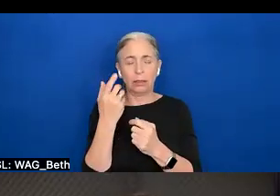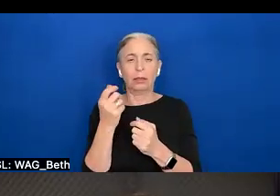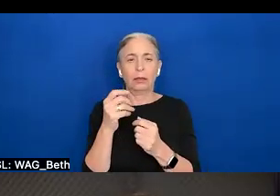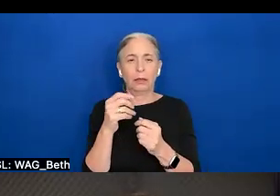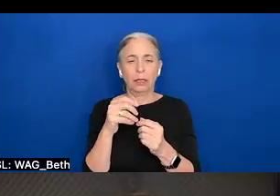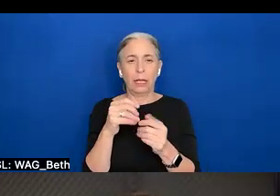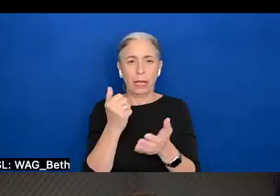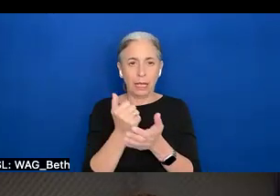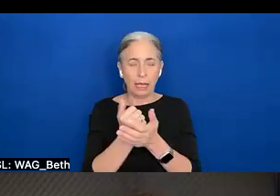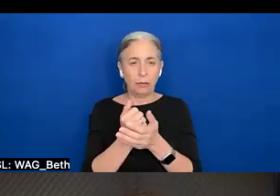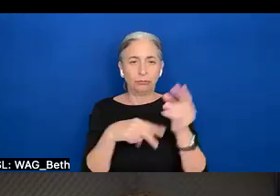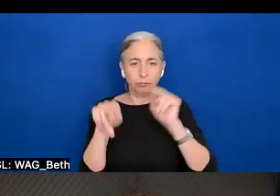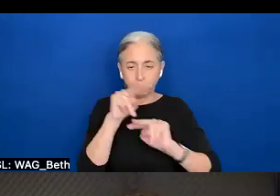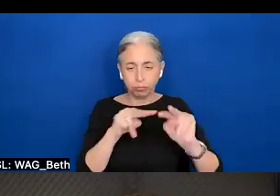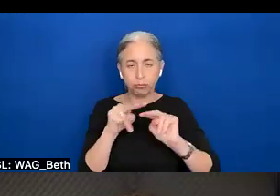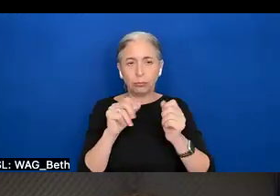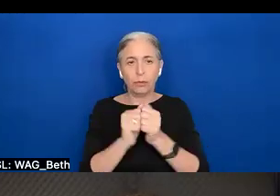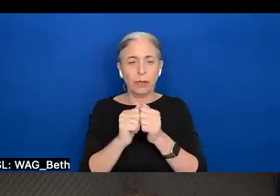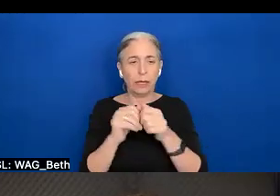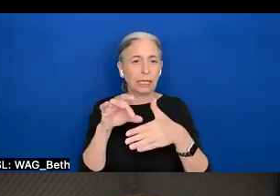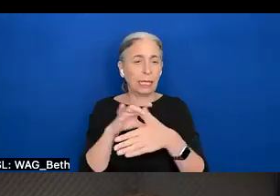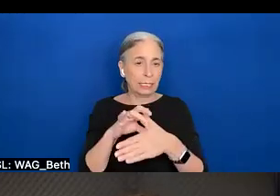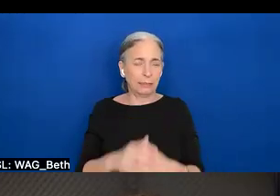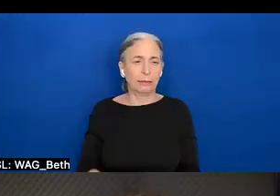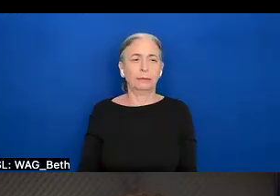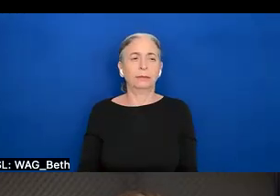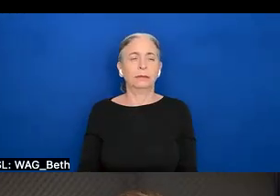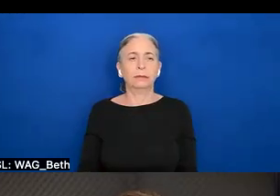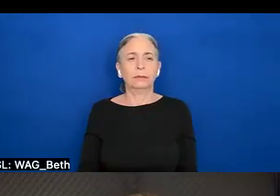and orientate in the content.